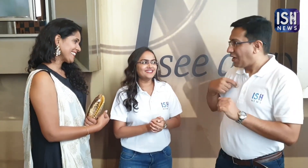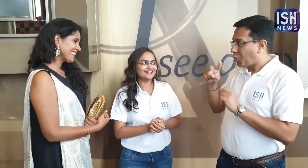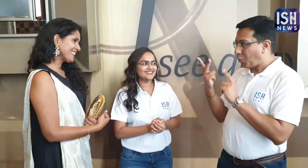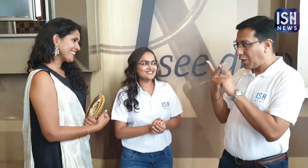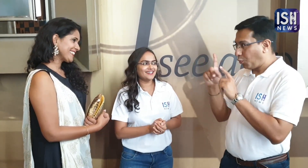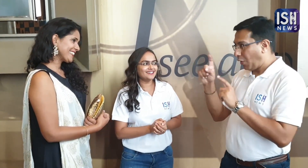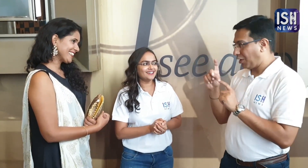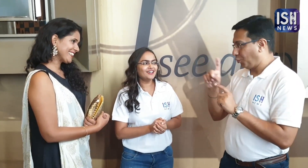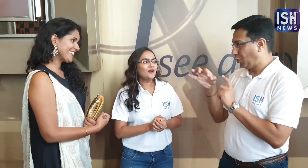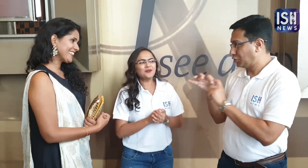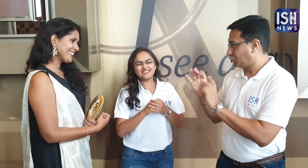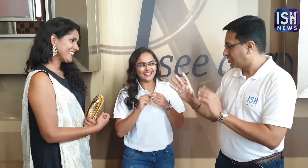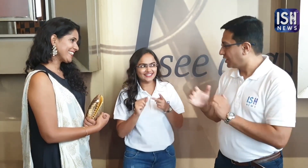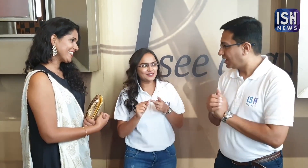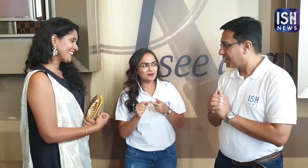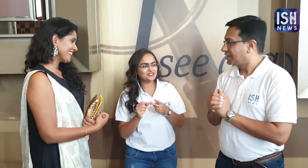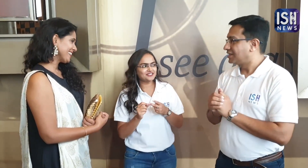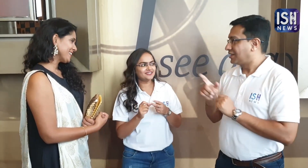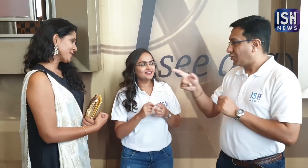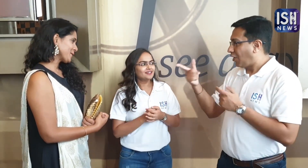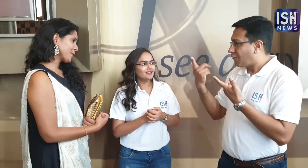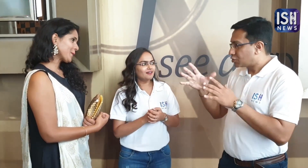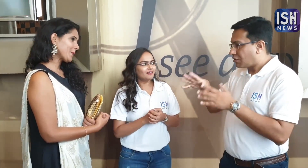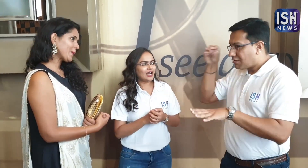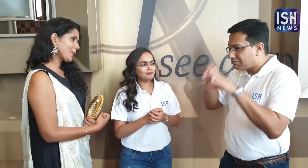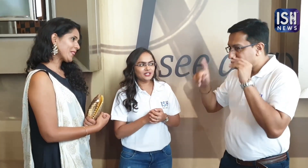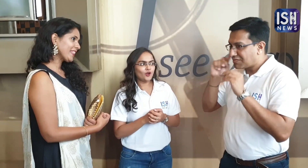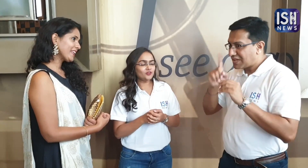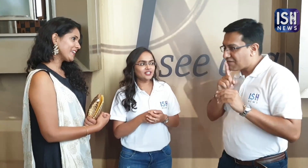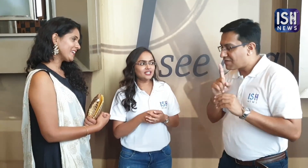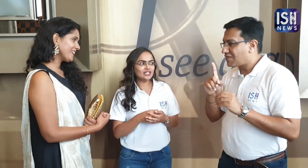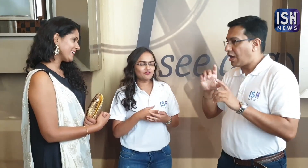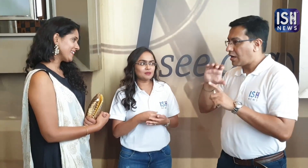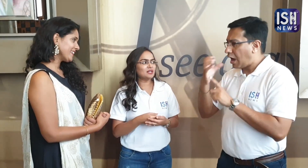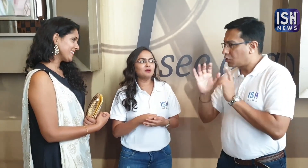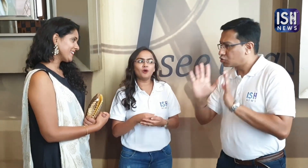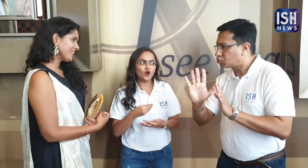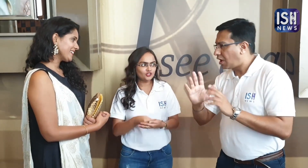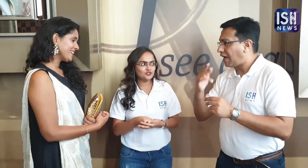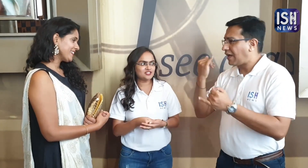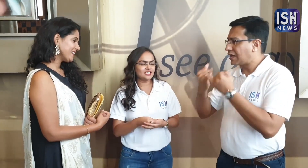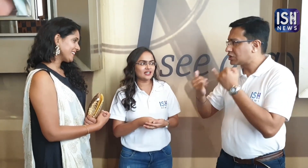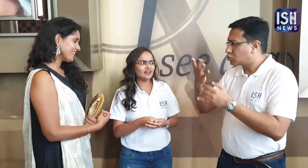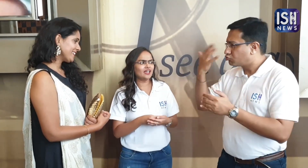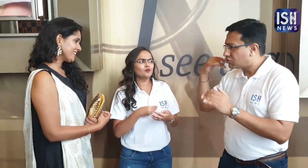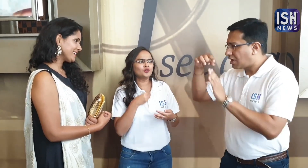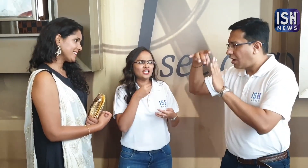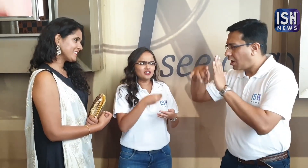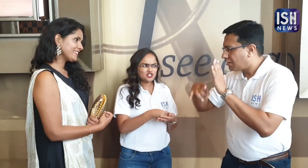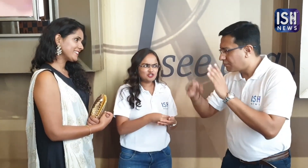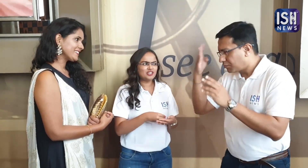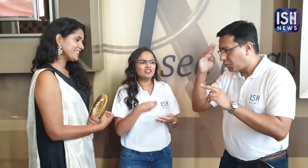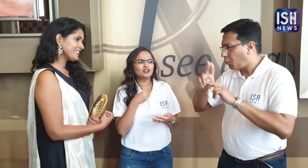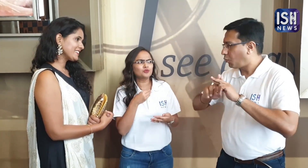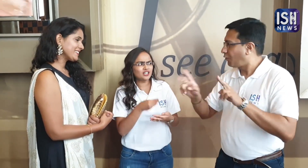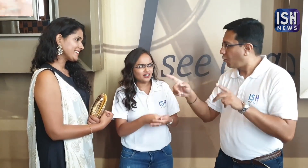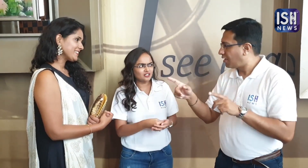2nd question. You have learnt a lot about Deaf culture and their history.